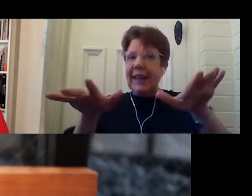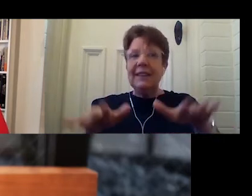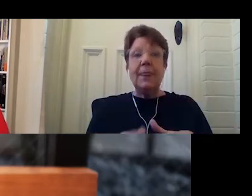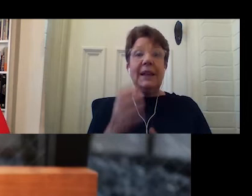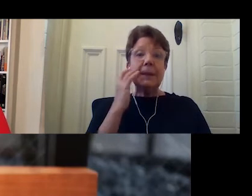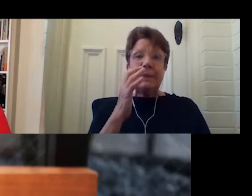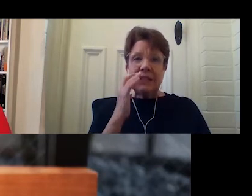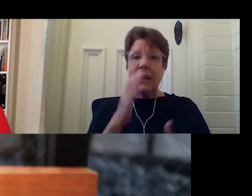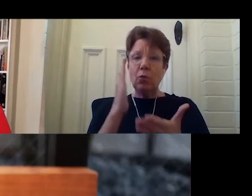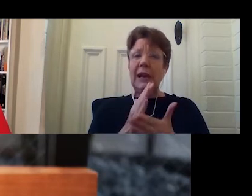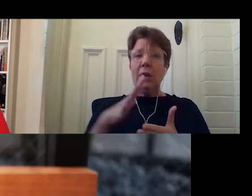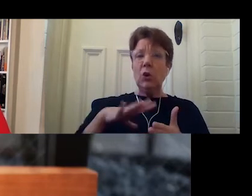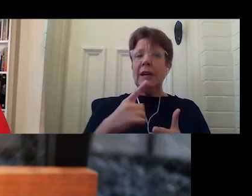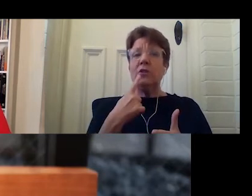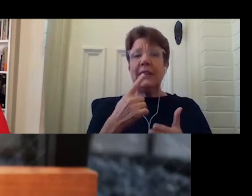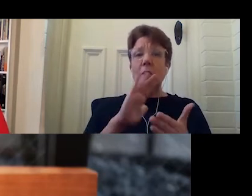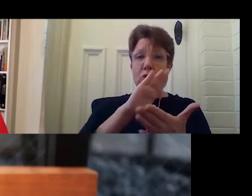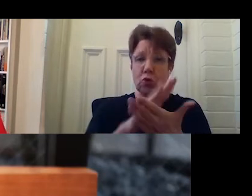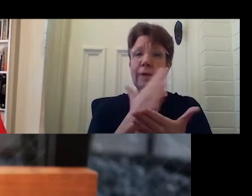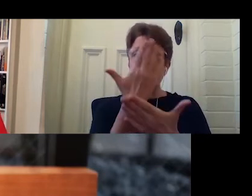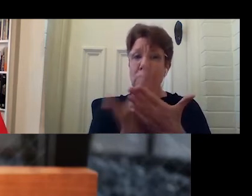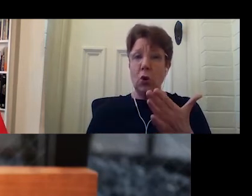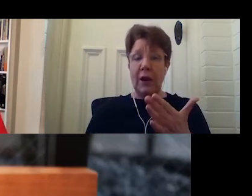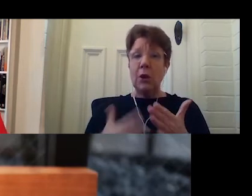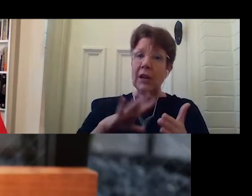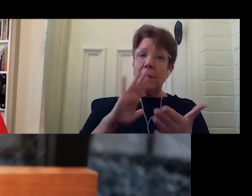truthful story. You need to be honest with the people that you're